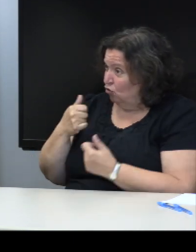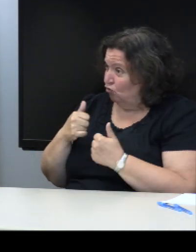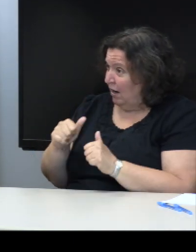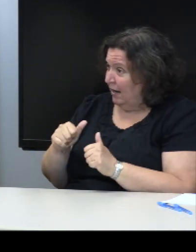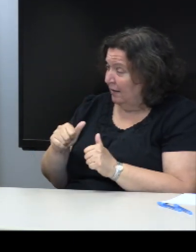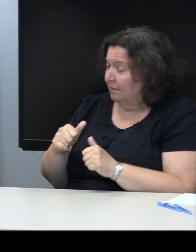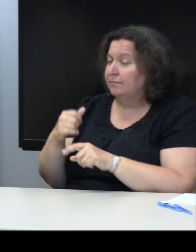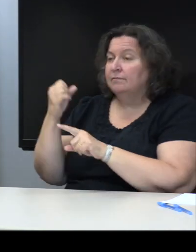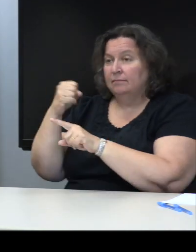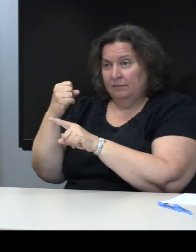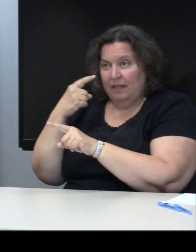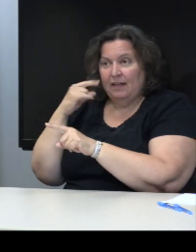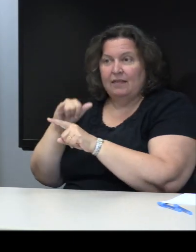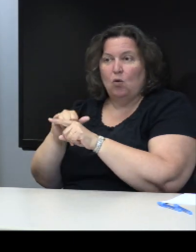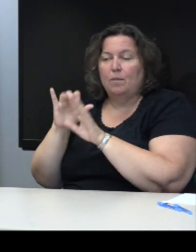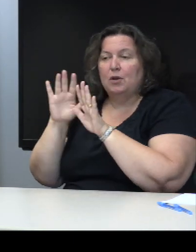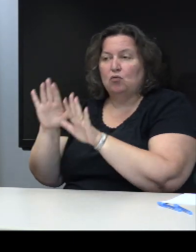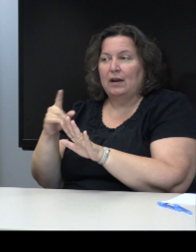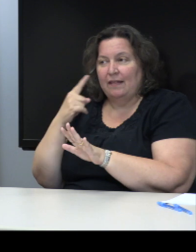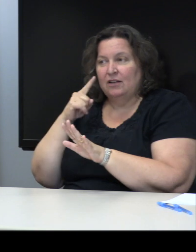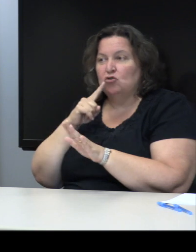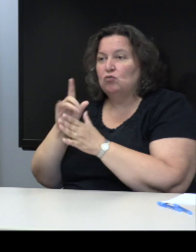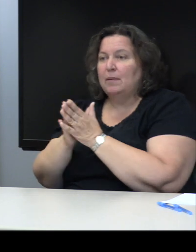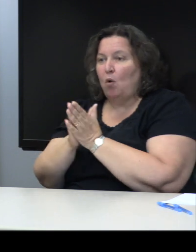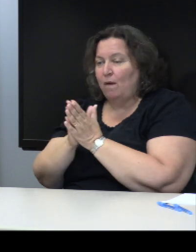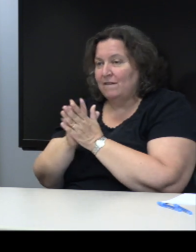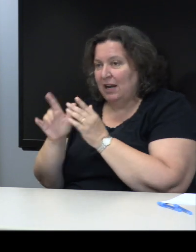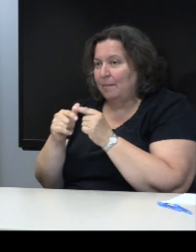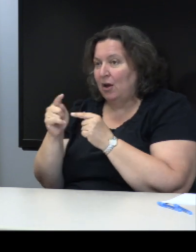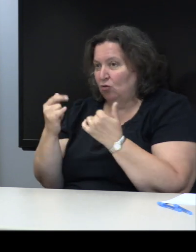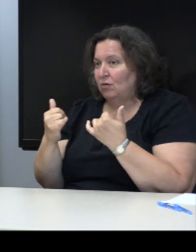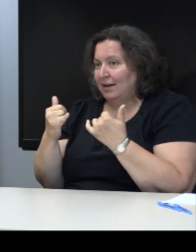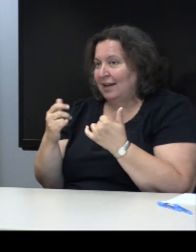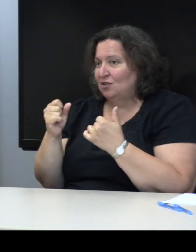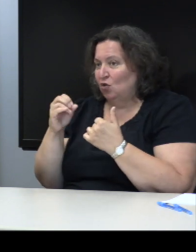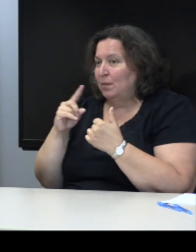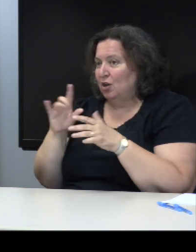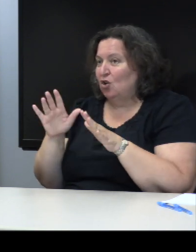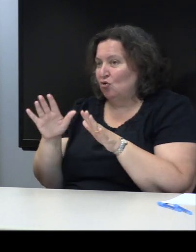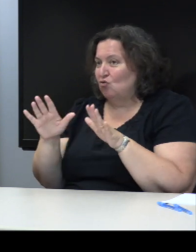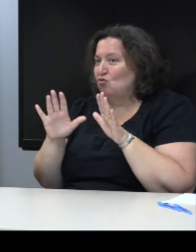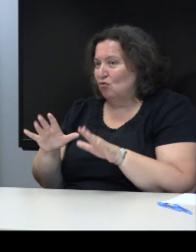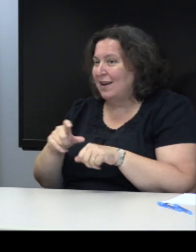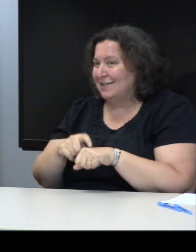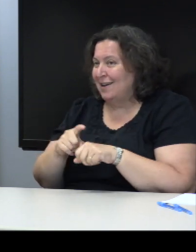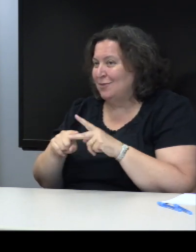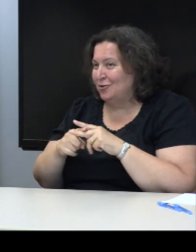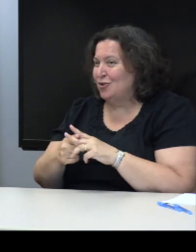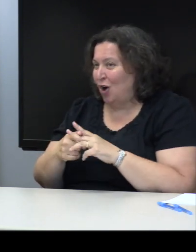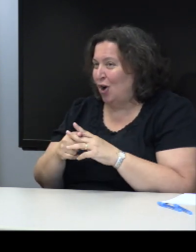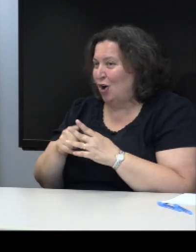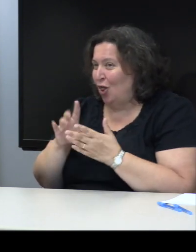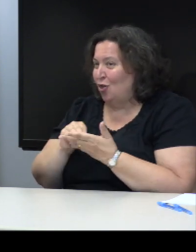Sheridan: Yeah, I think that would be great. I think she's really motivated about it right now so it would be a great time to start and something she would use